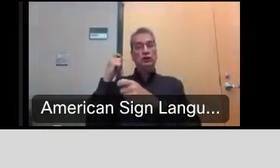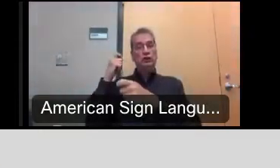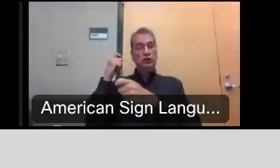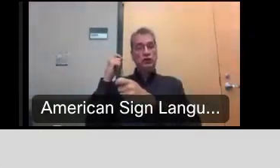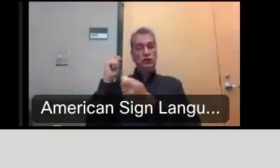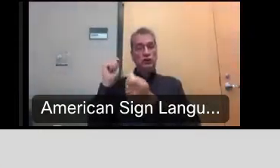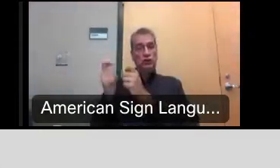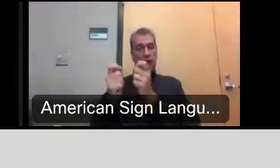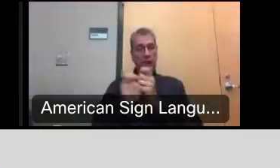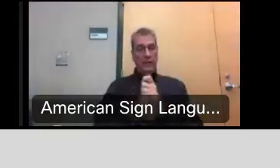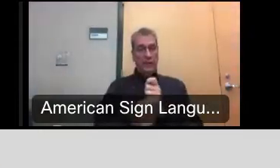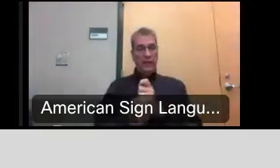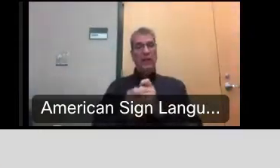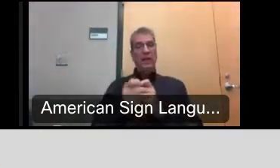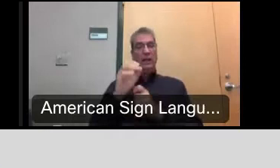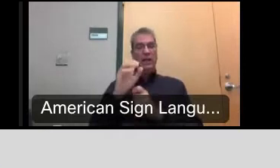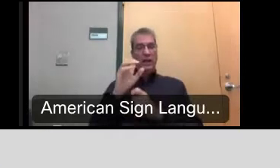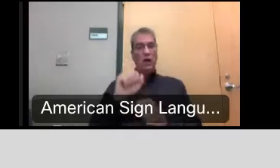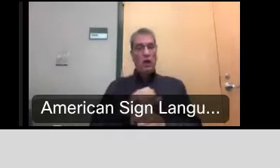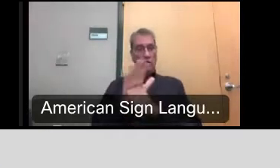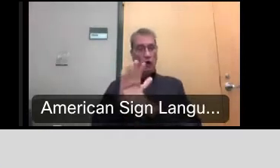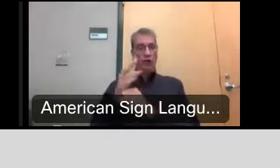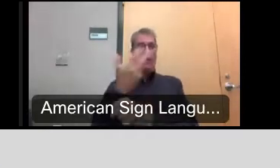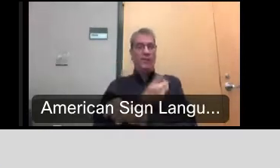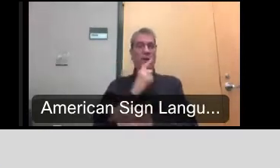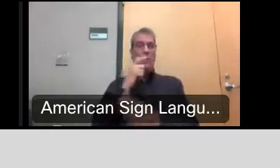Clinical recommendations was a challenge. Um.